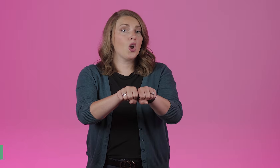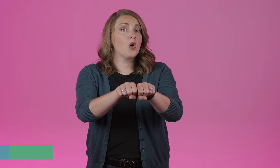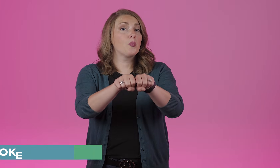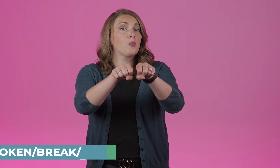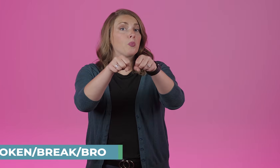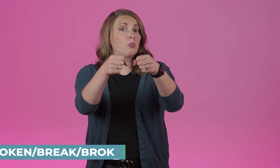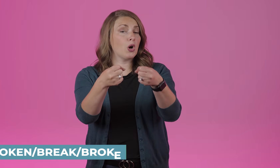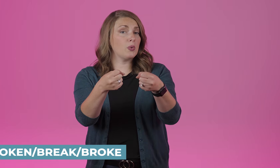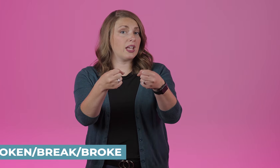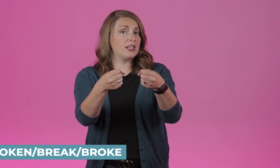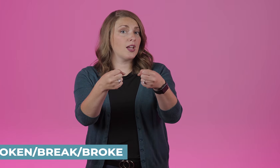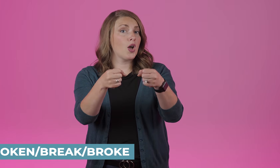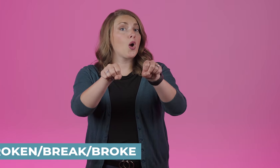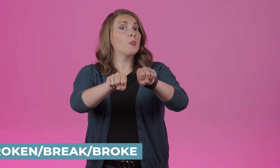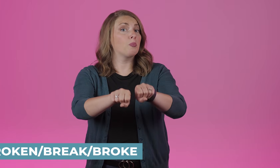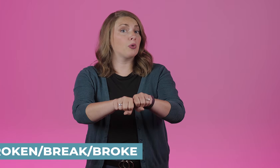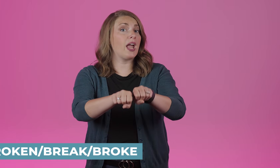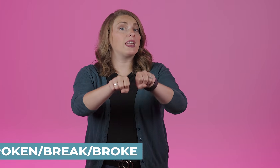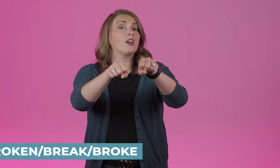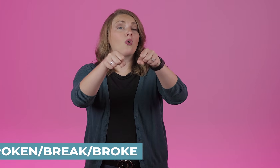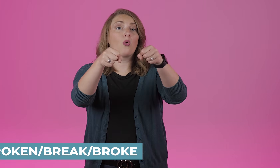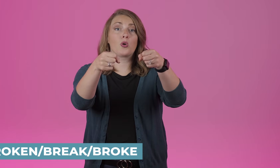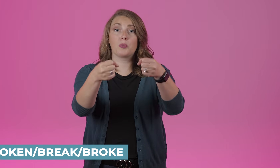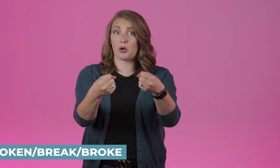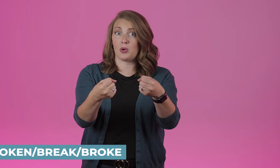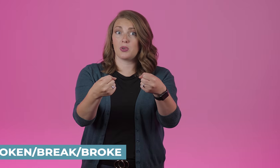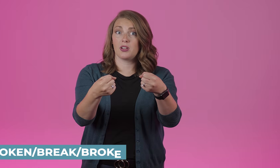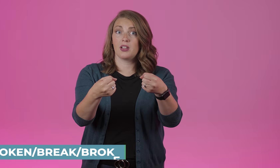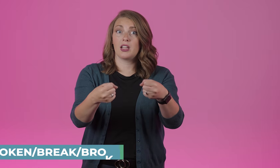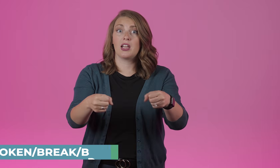Broken, Break or Broke